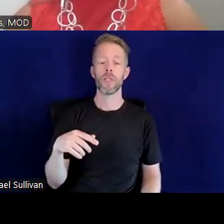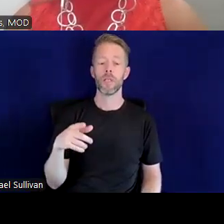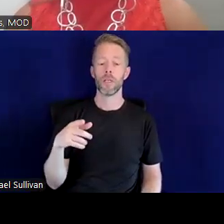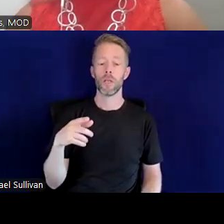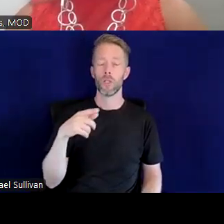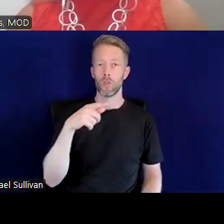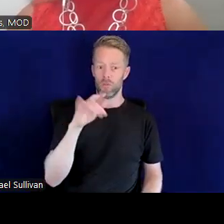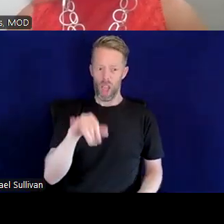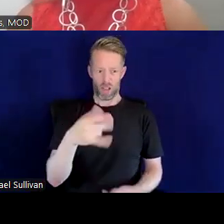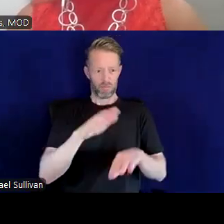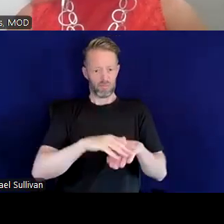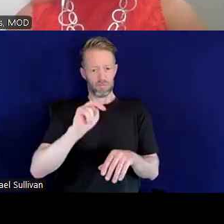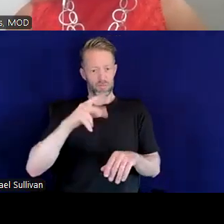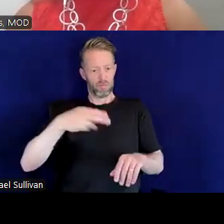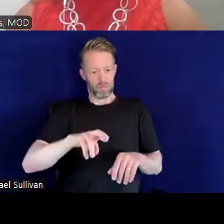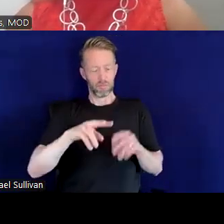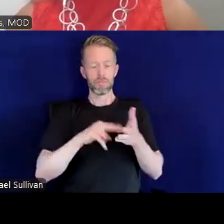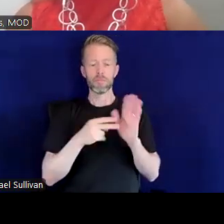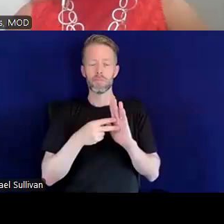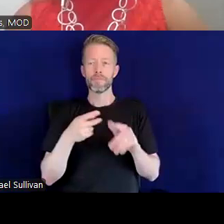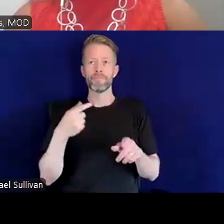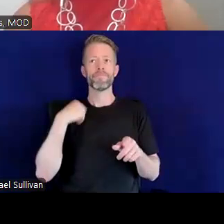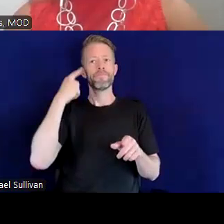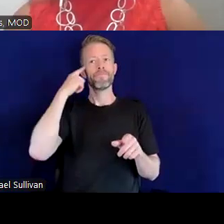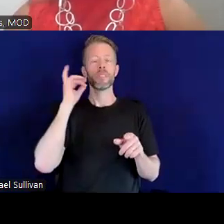been better presented to the